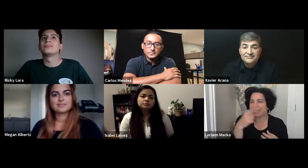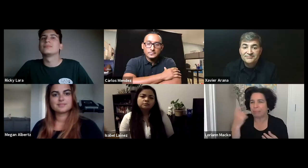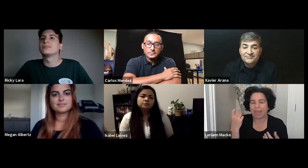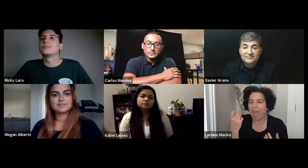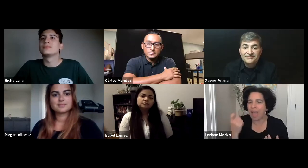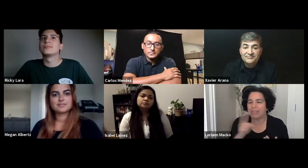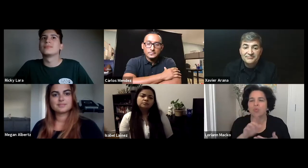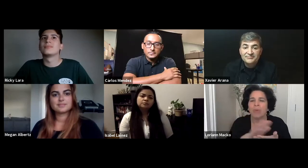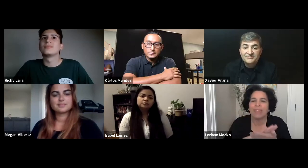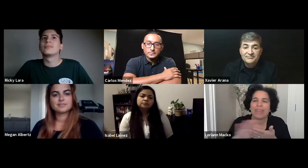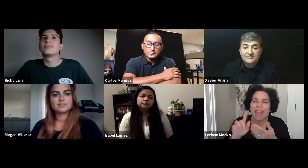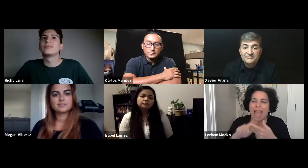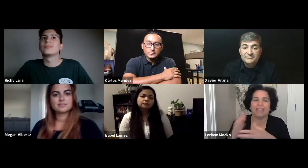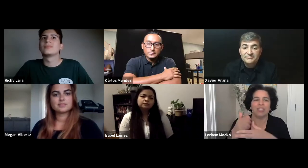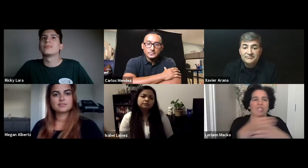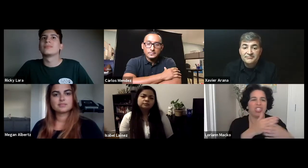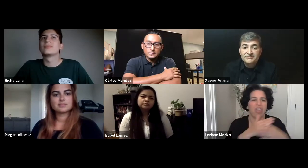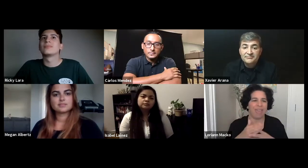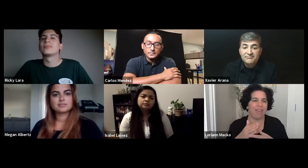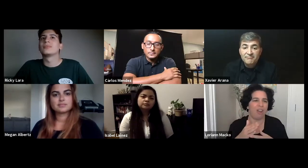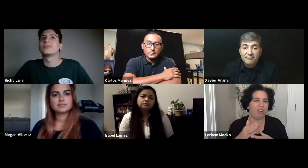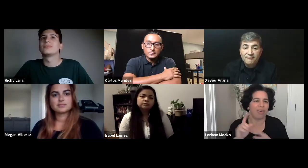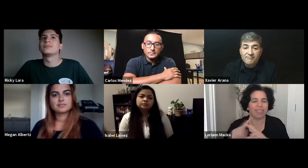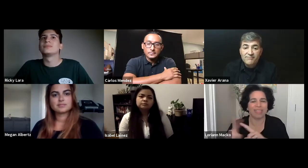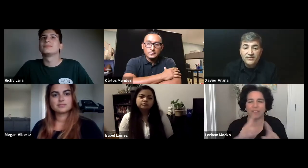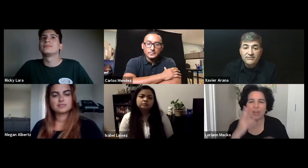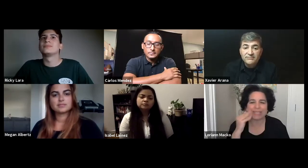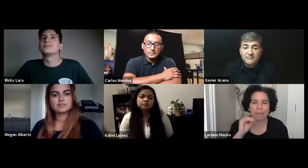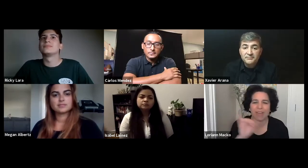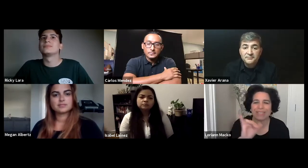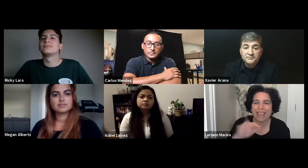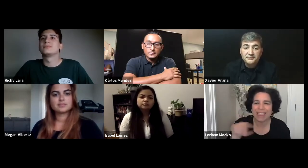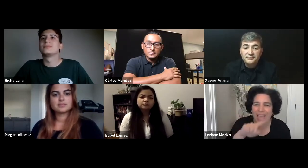You know, because we have... It's really nice to share and learn from each other